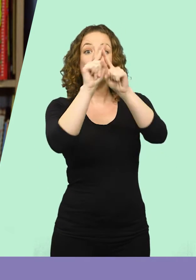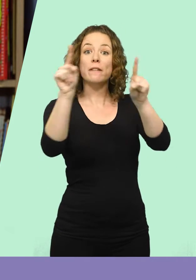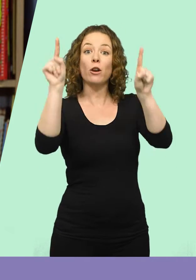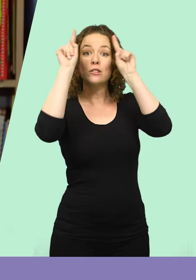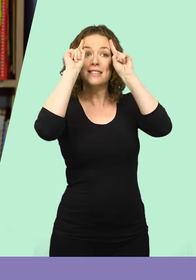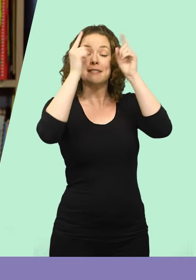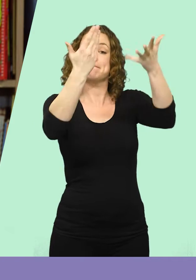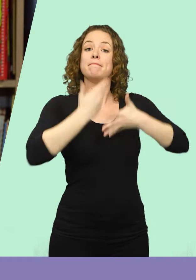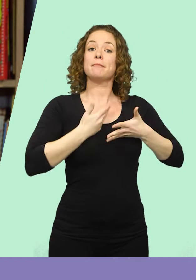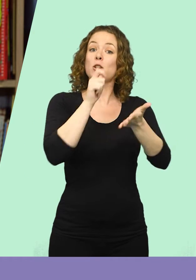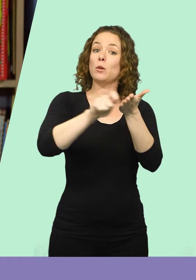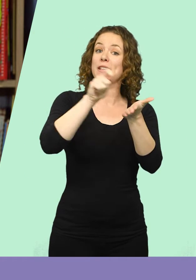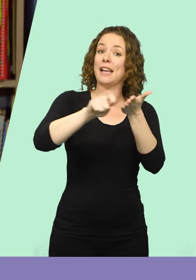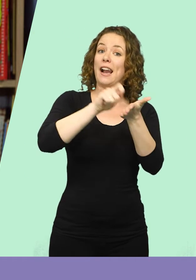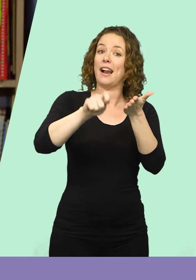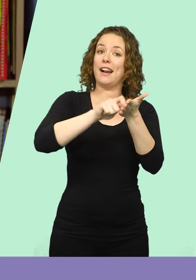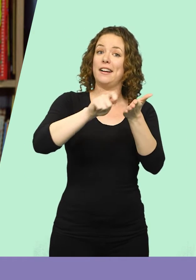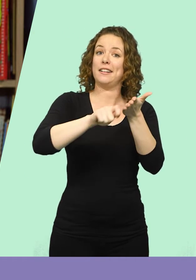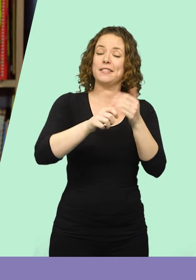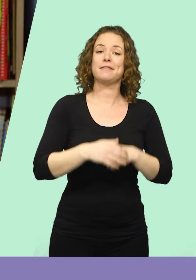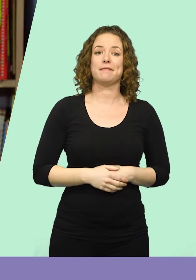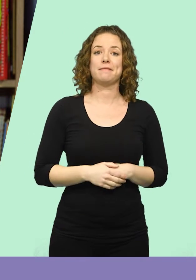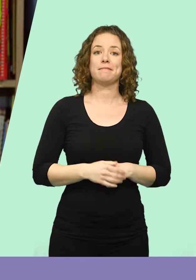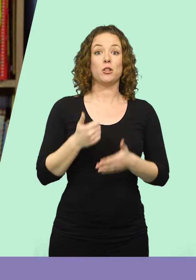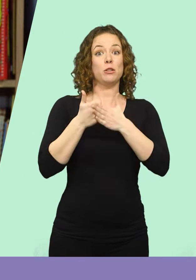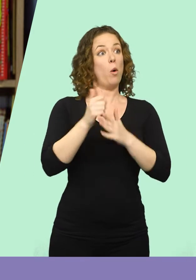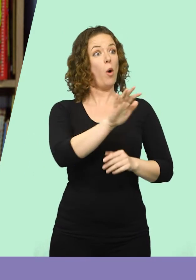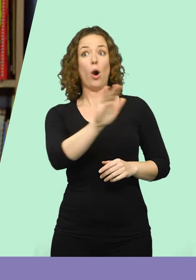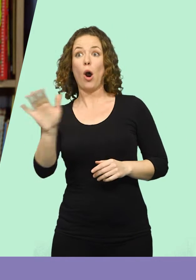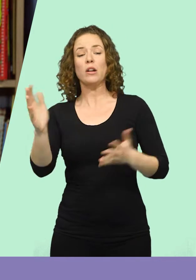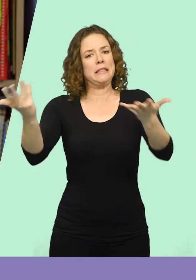as a primary child when I was in primary school and high school, and